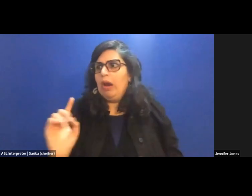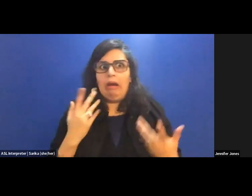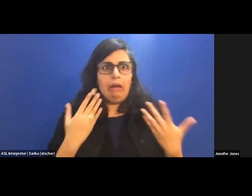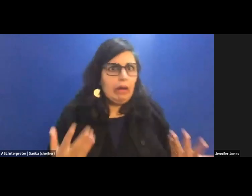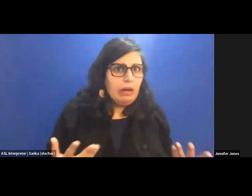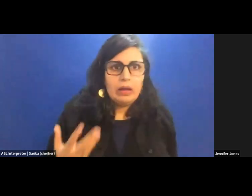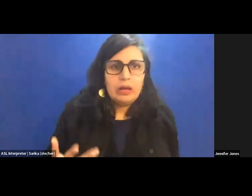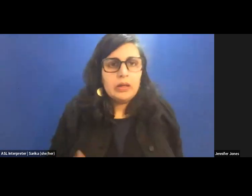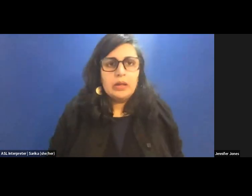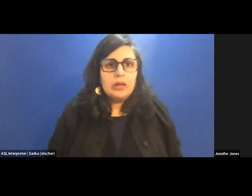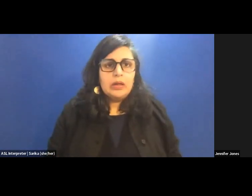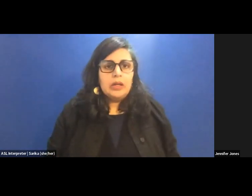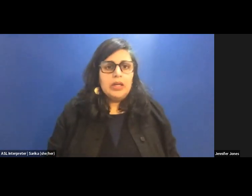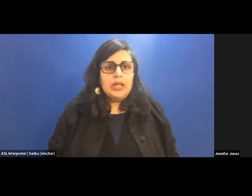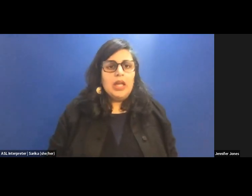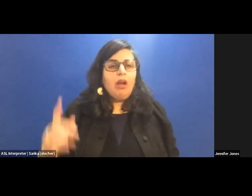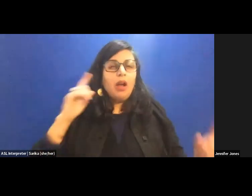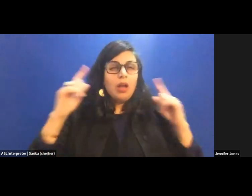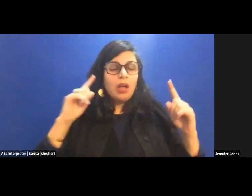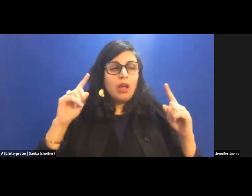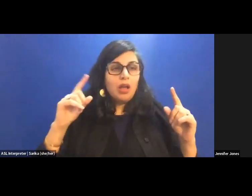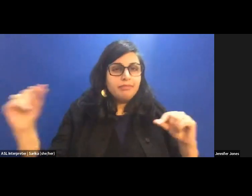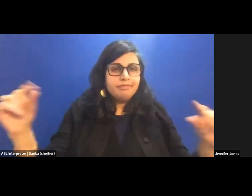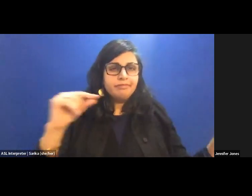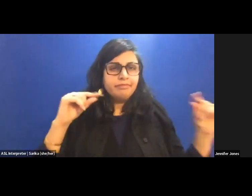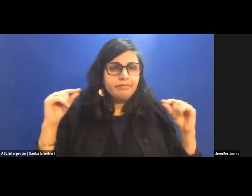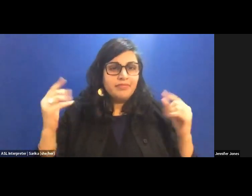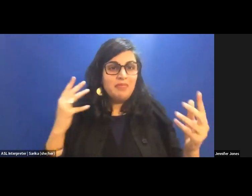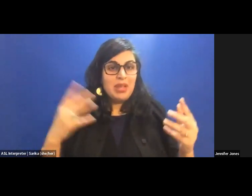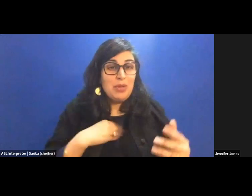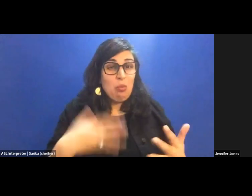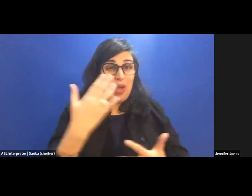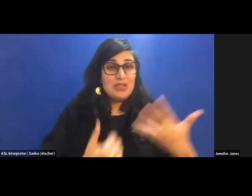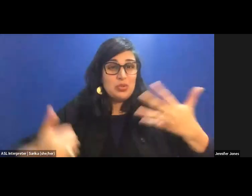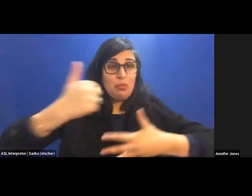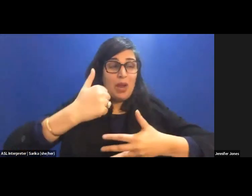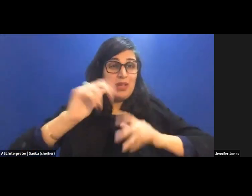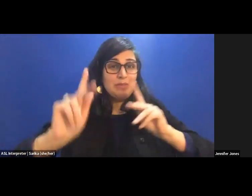eventually asked people or yelled to people to disperse. We didn't know what direction to